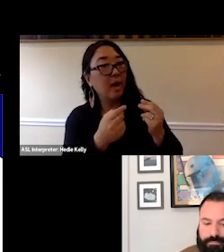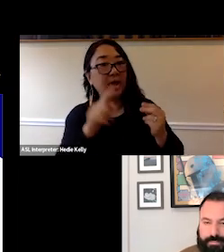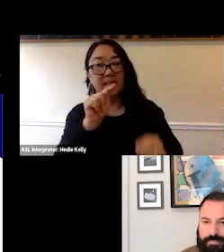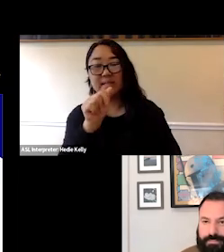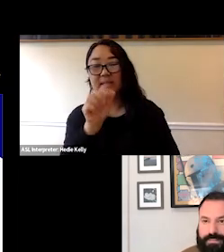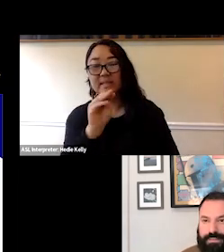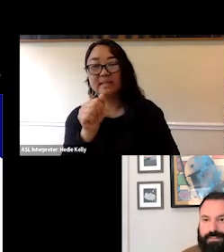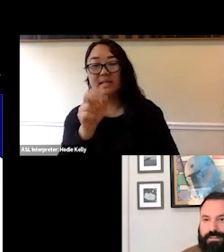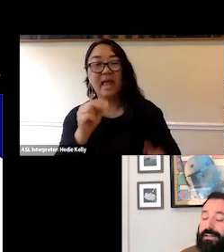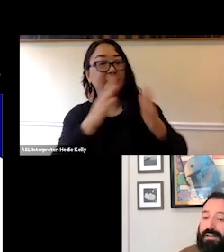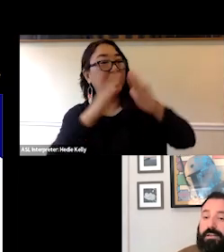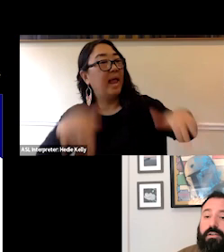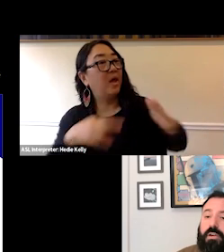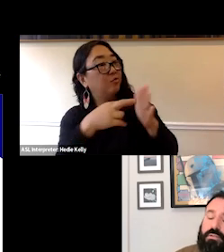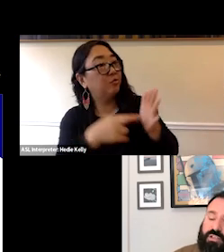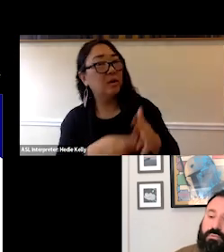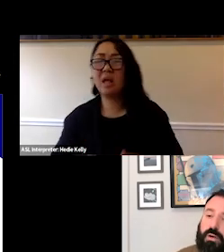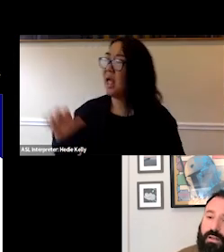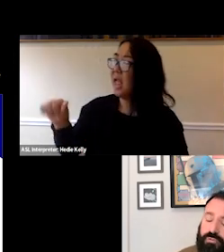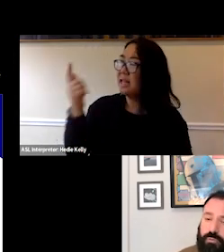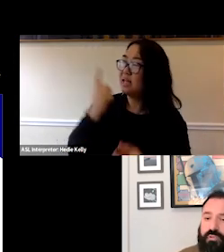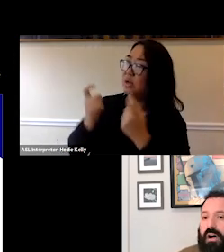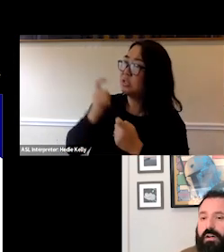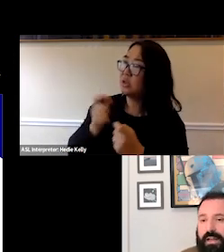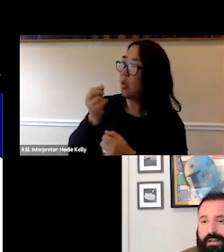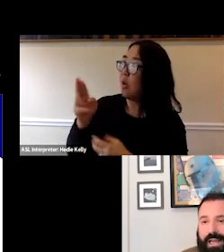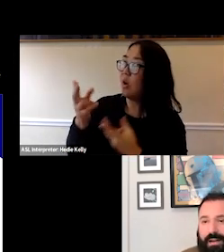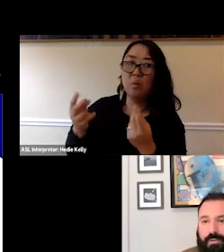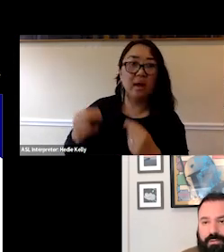Any particular question? Do you want me to explain what that is? Just what house rules are and how